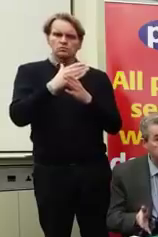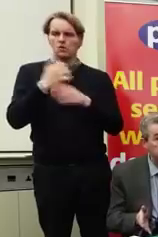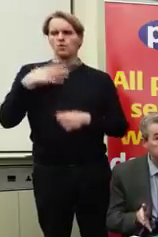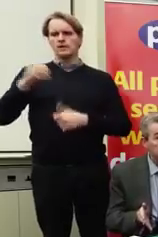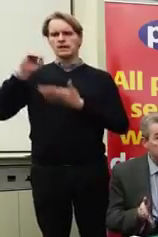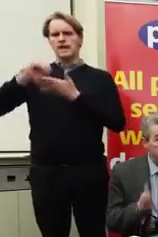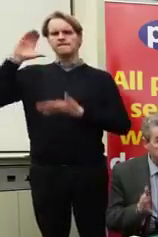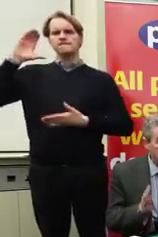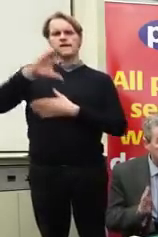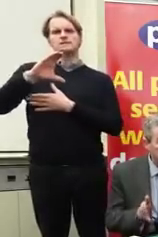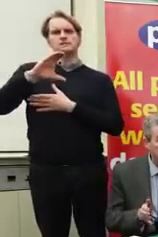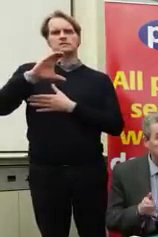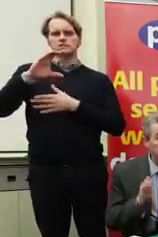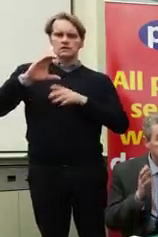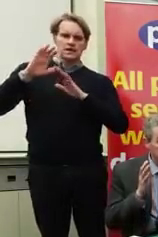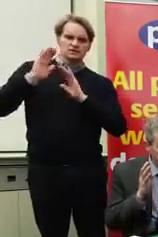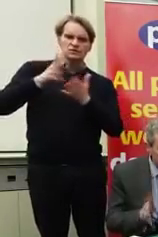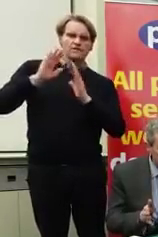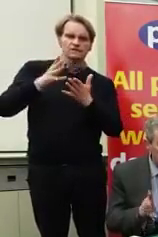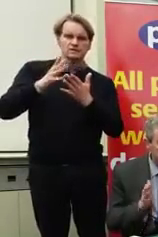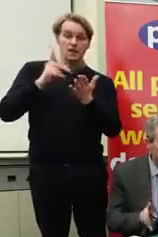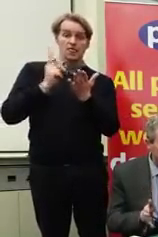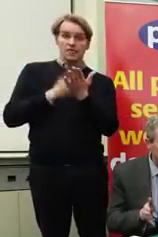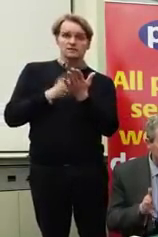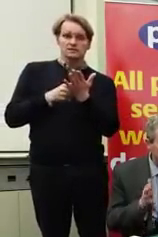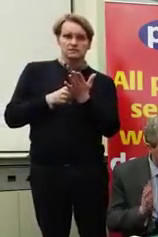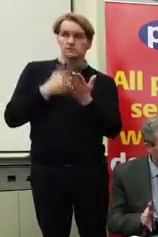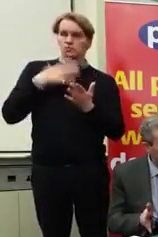and that is our campaign it is for funded pay raises above inflation